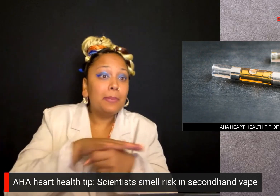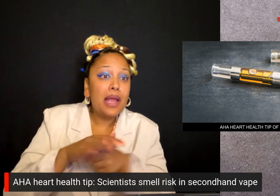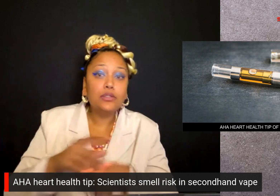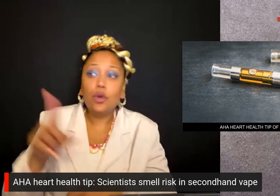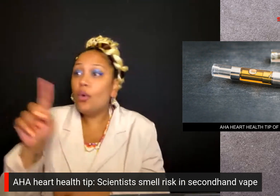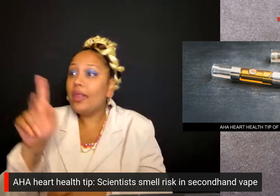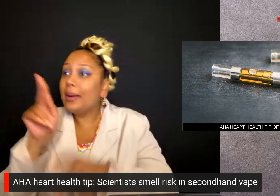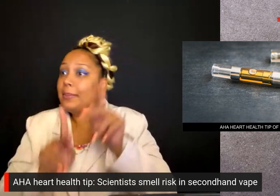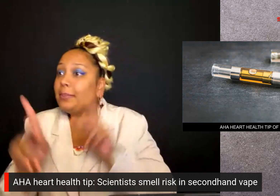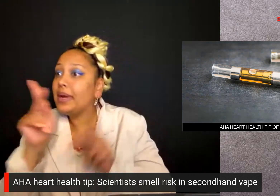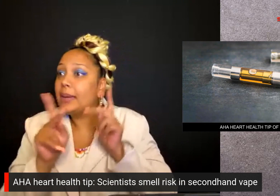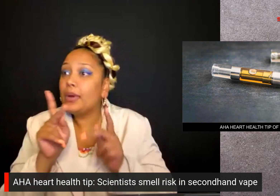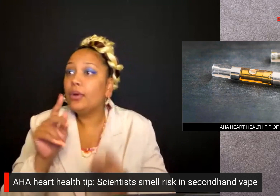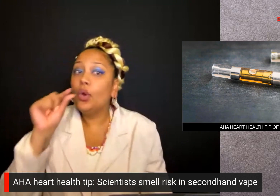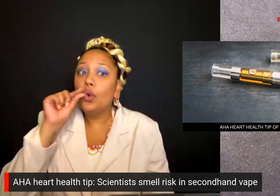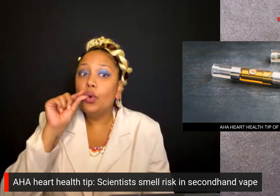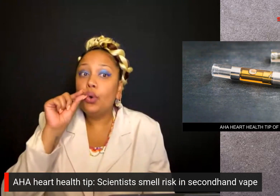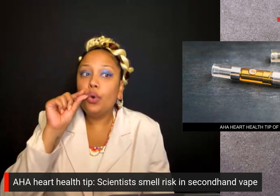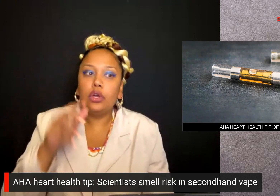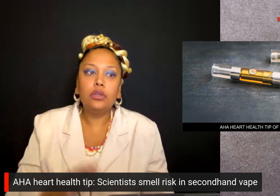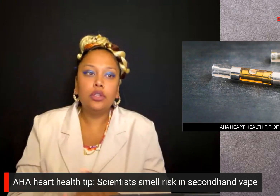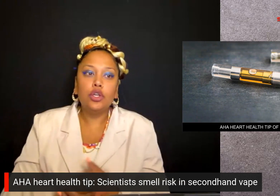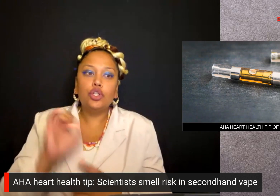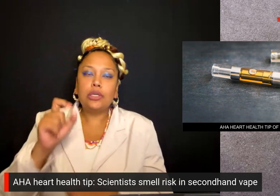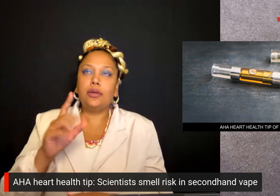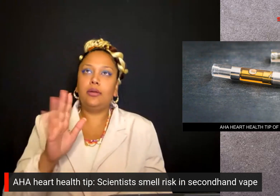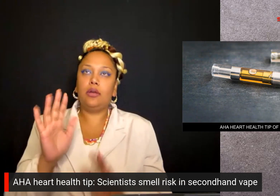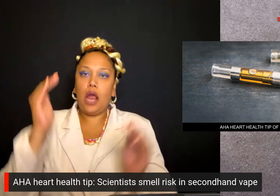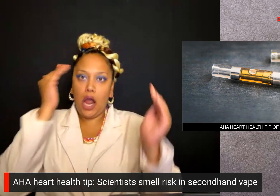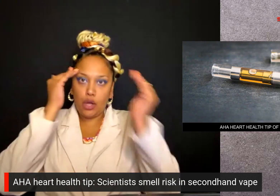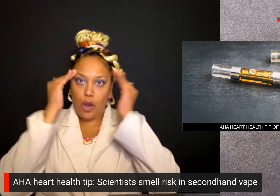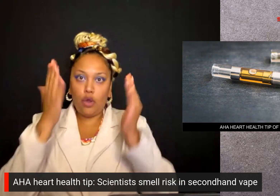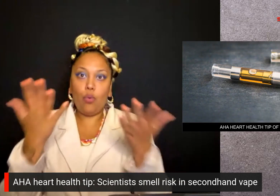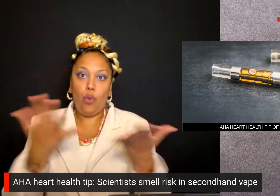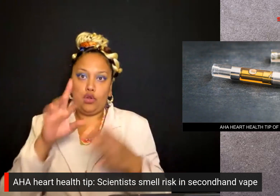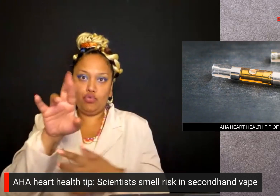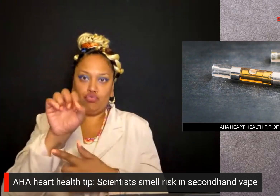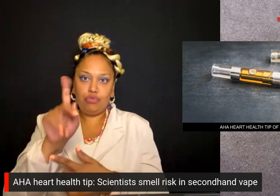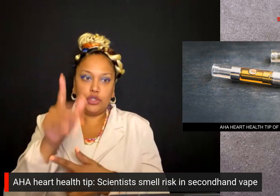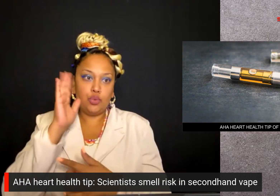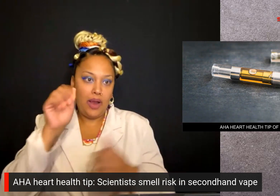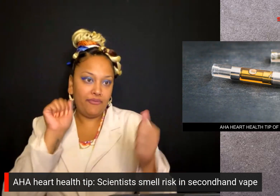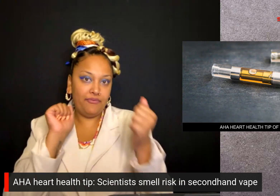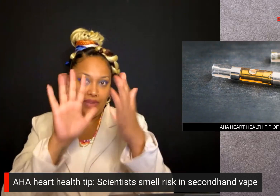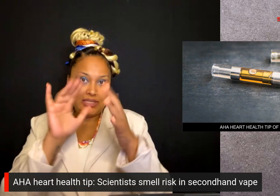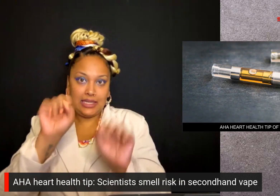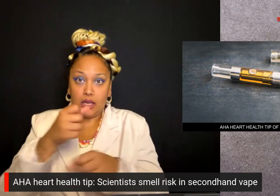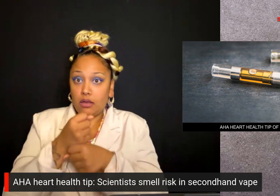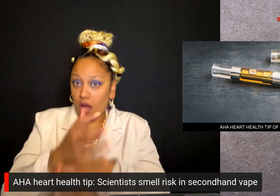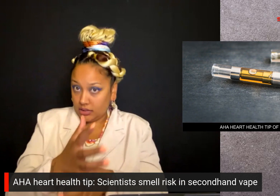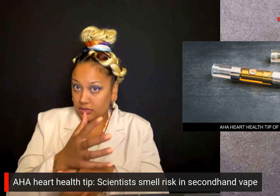so the next time you're in a space where people are vaping just be aware of the risk it can cause